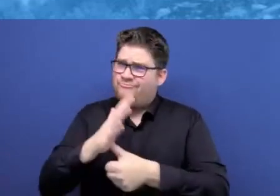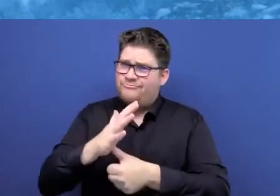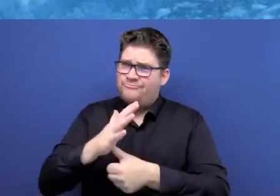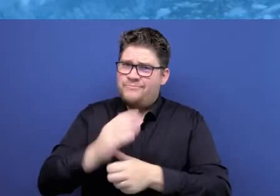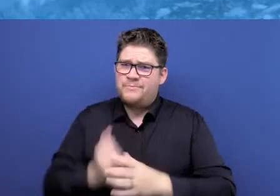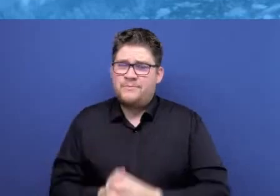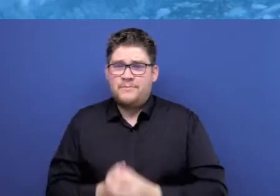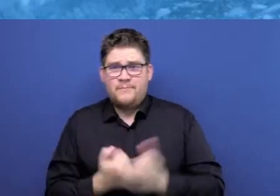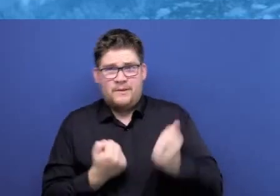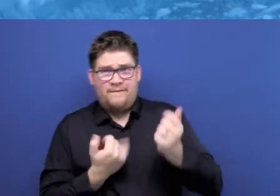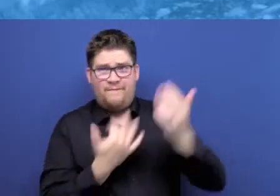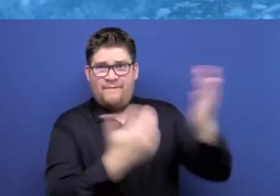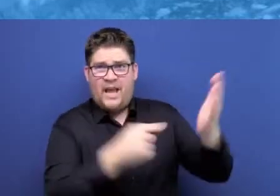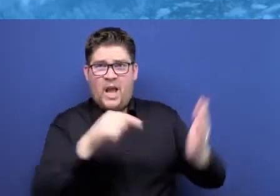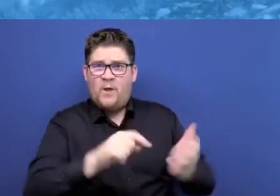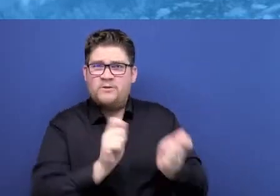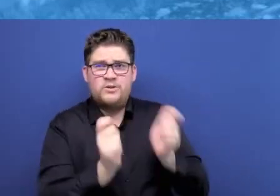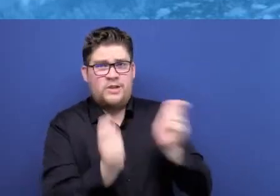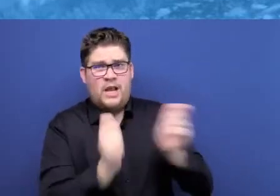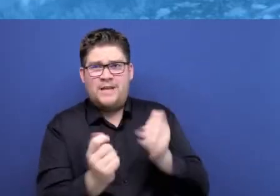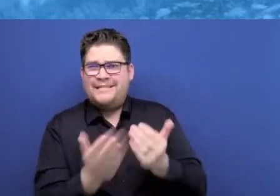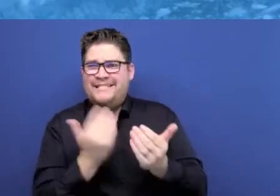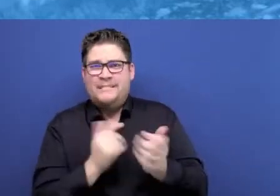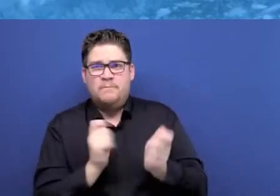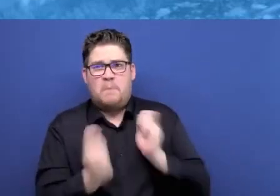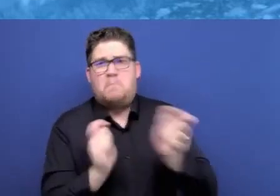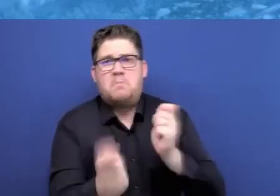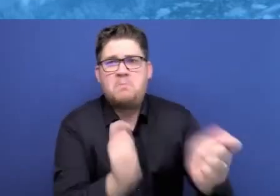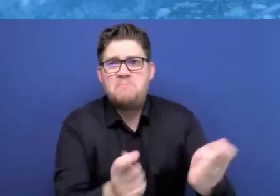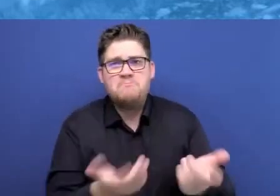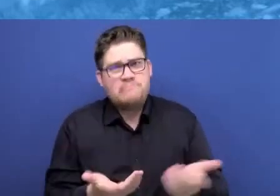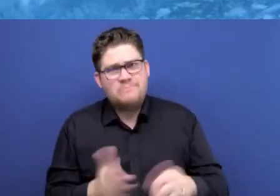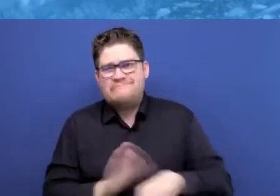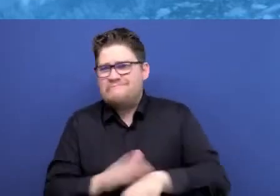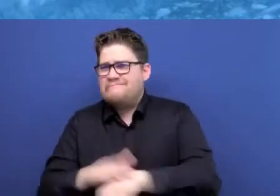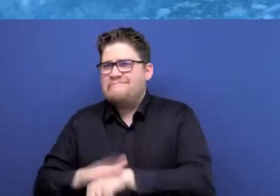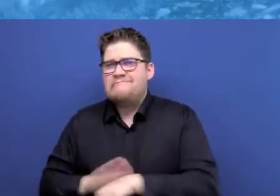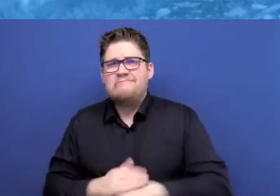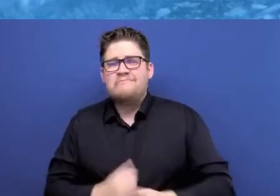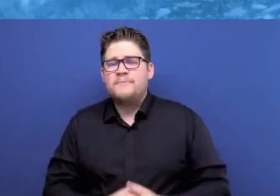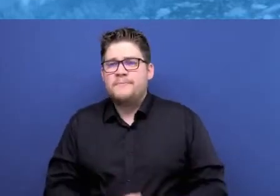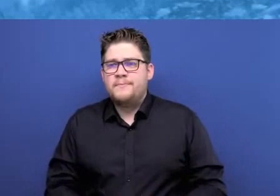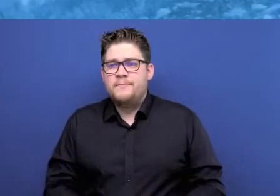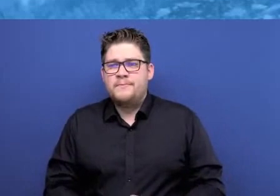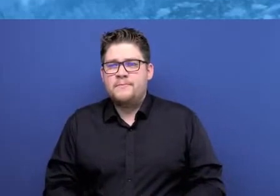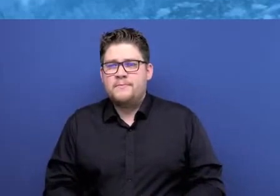have a follow up? I do. This